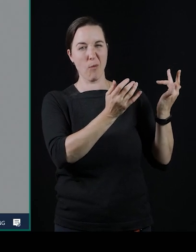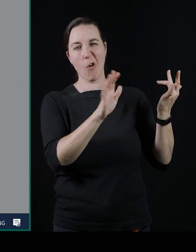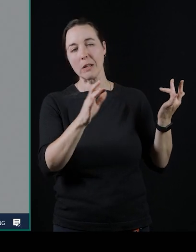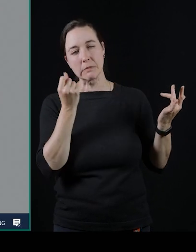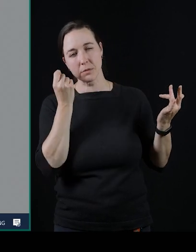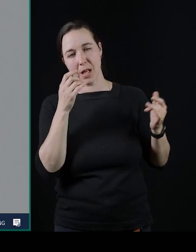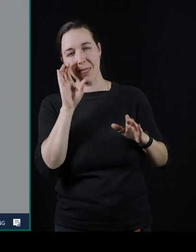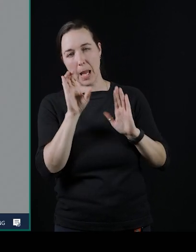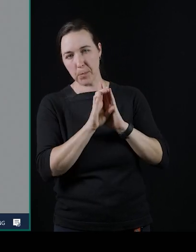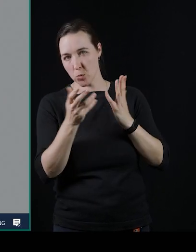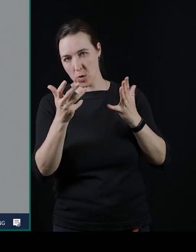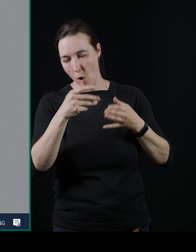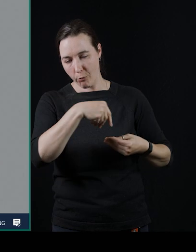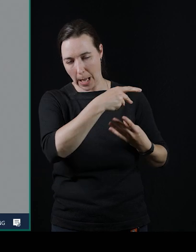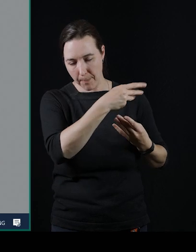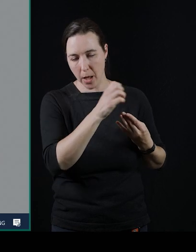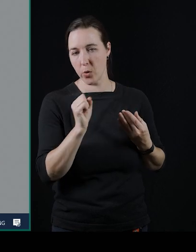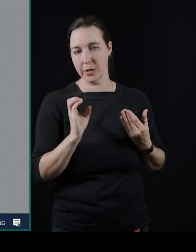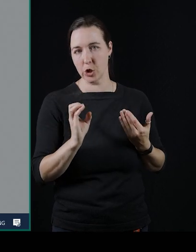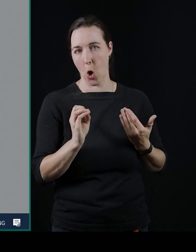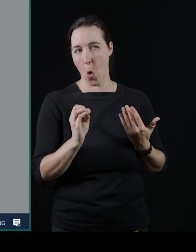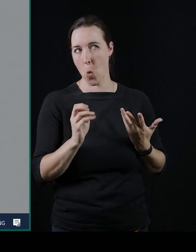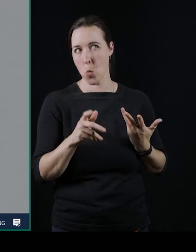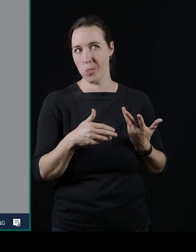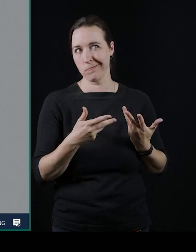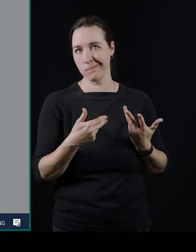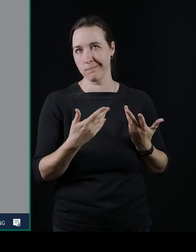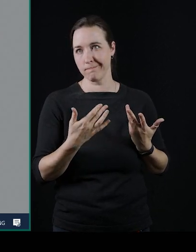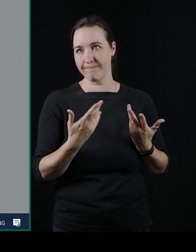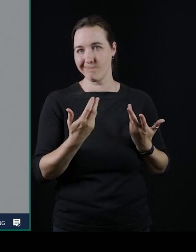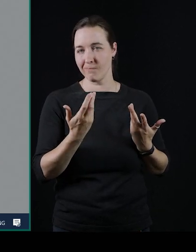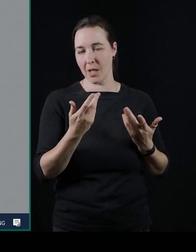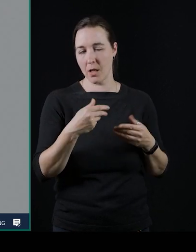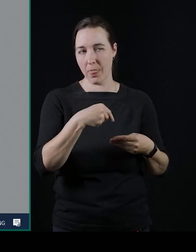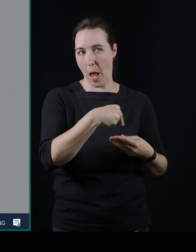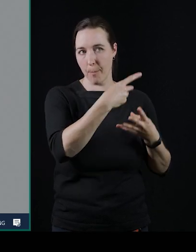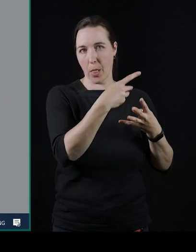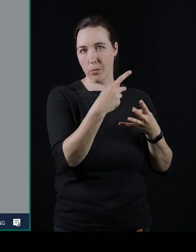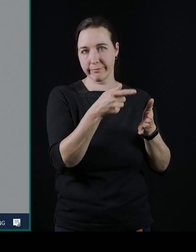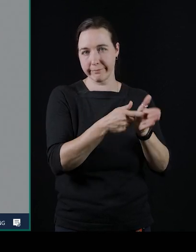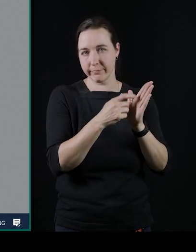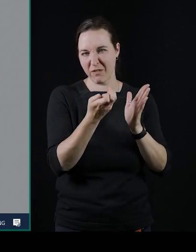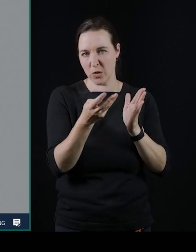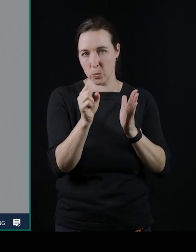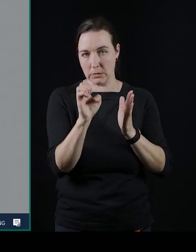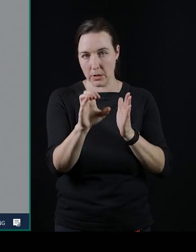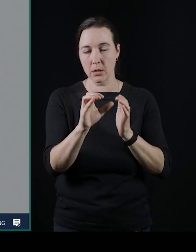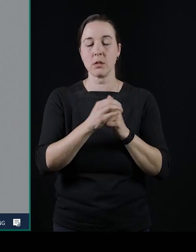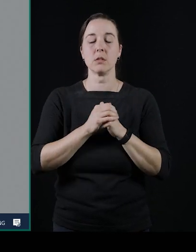The image was already uploaded. So, the upload took a few seconds.